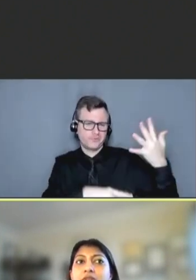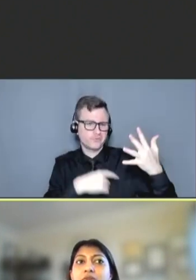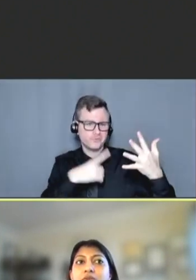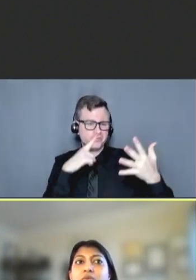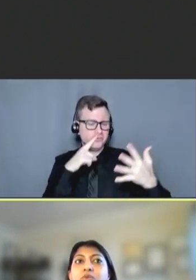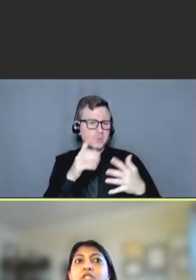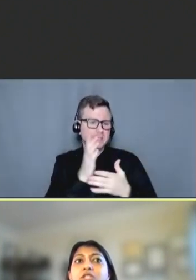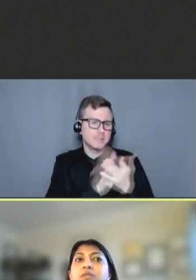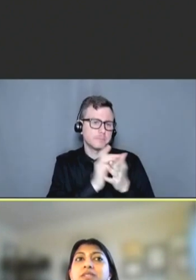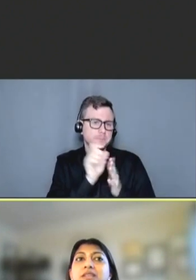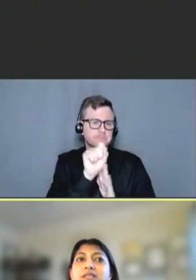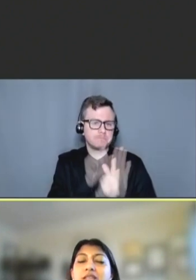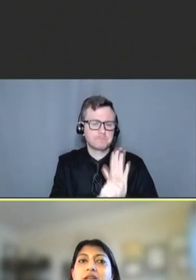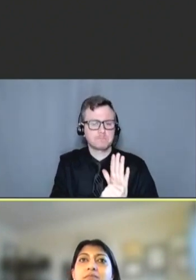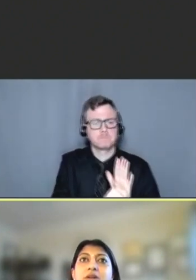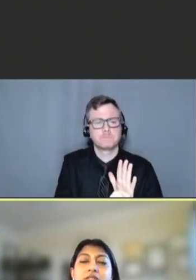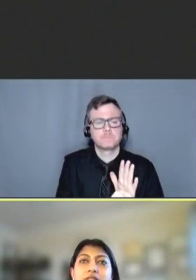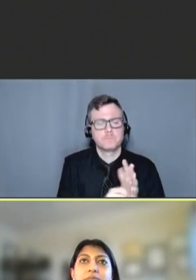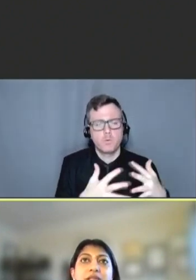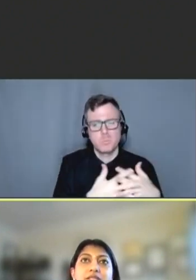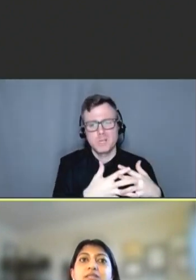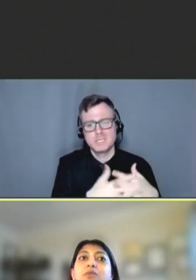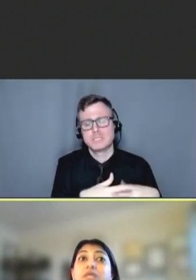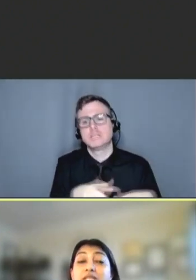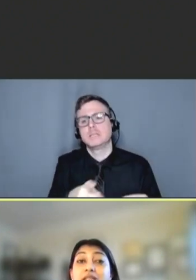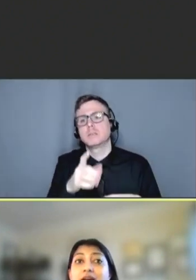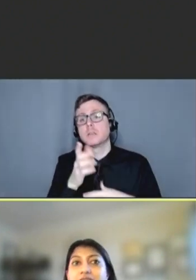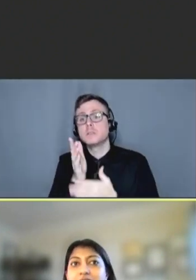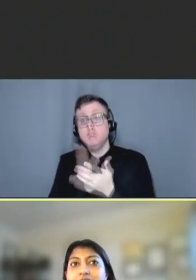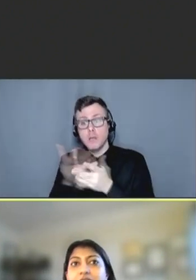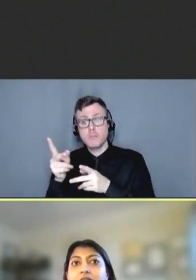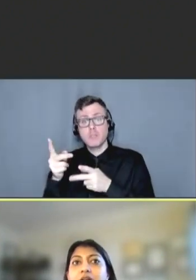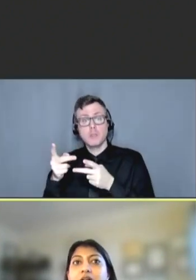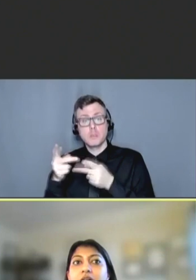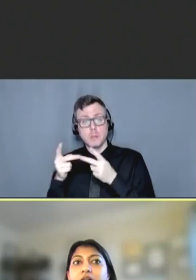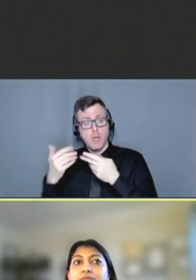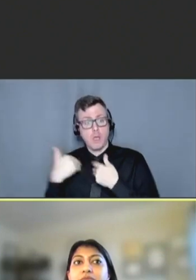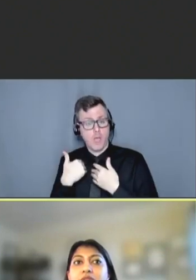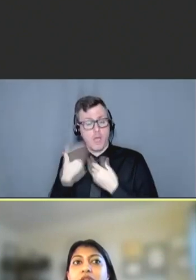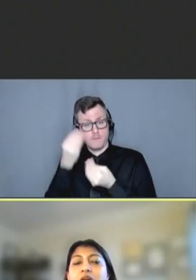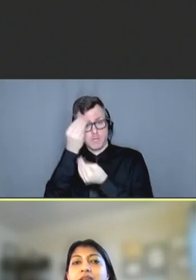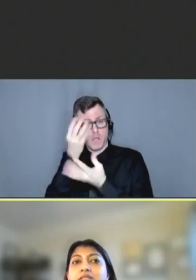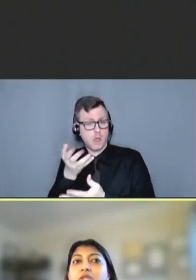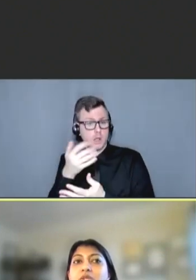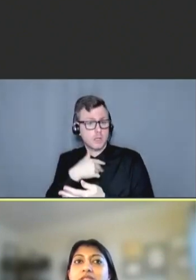And what we do see is that amongst the places that we did have data, the highest increases